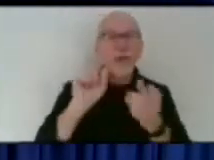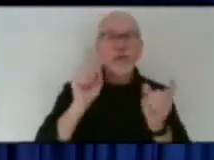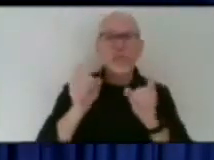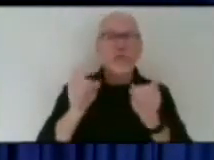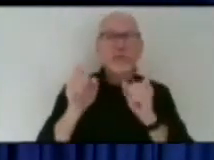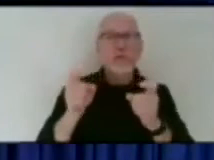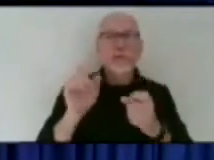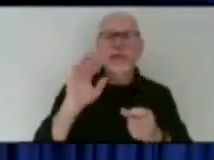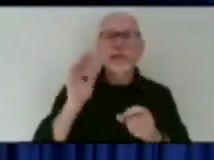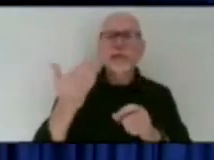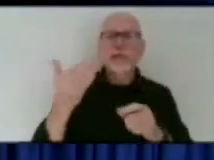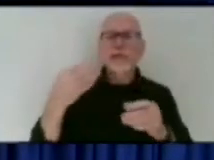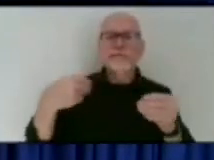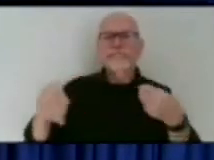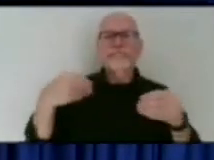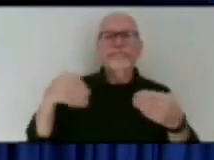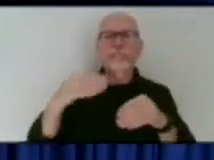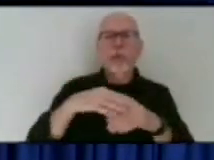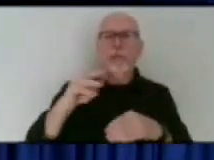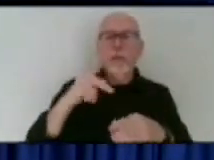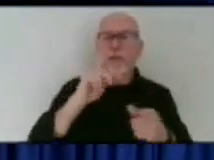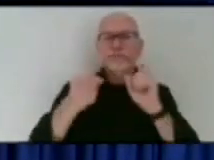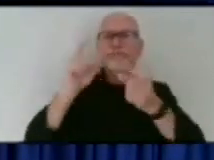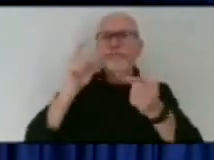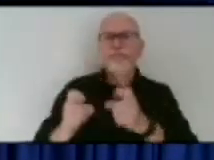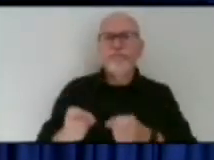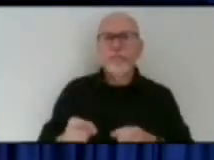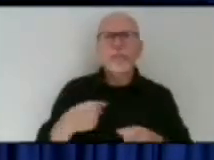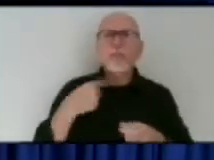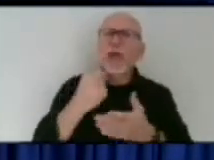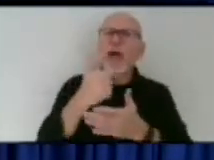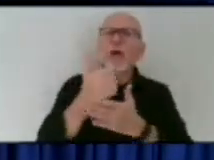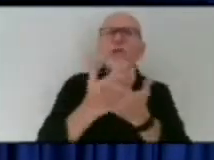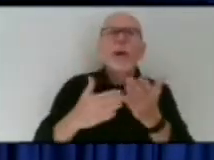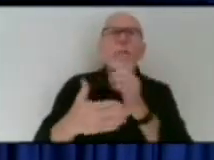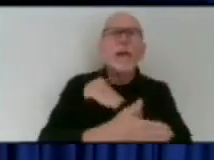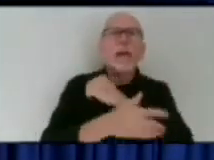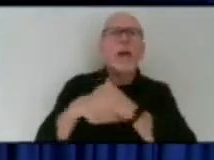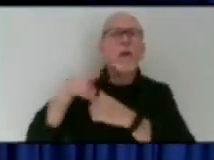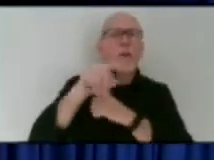on this map, I'm wondering how counties are reasonably expected to plan for,